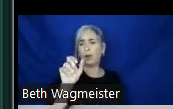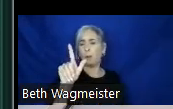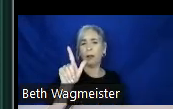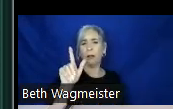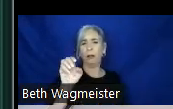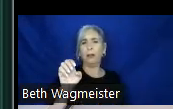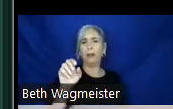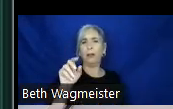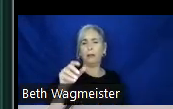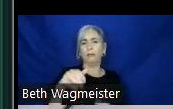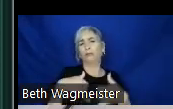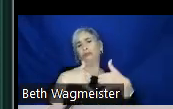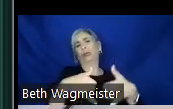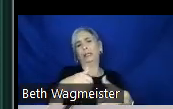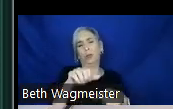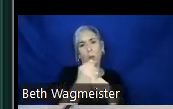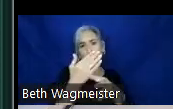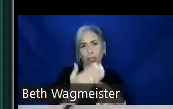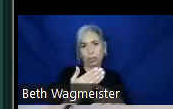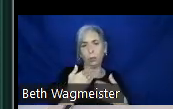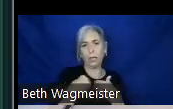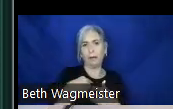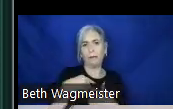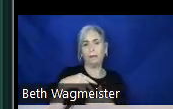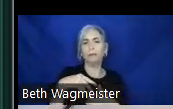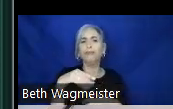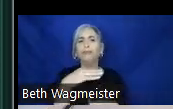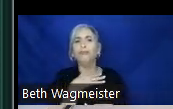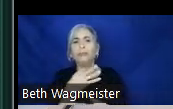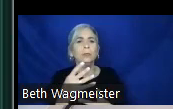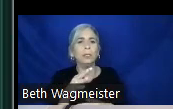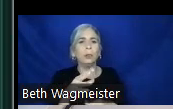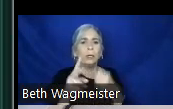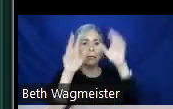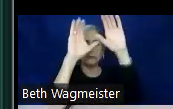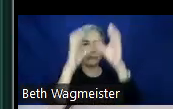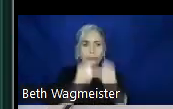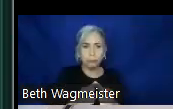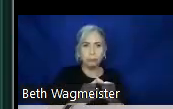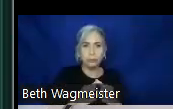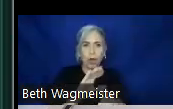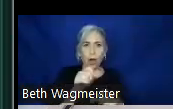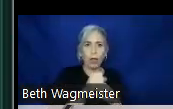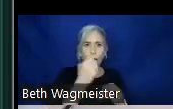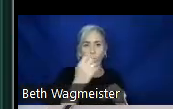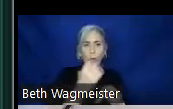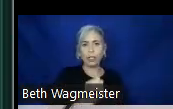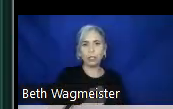we have ways to query that content. To find all the Nobel Prize winners whose first name is Marie.